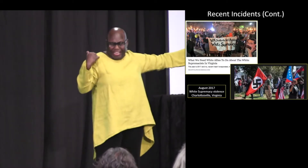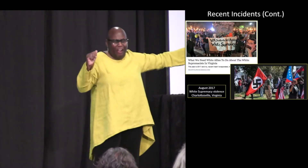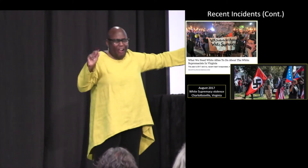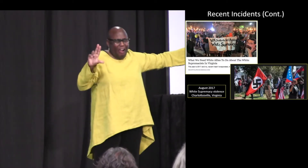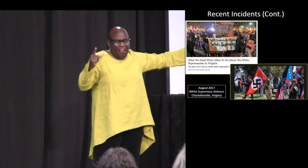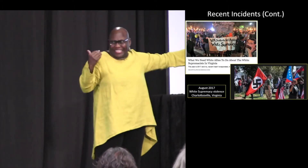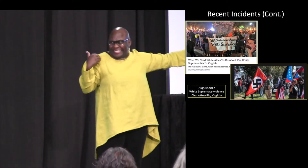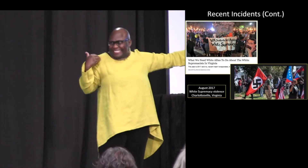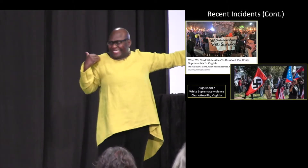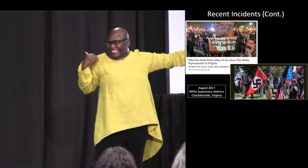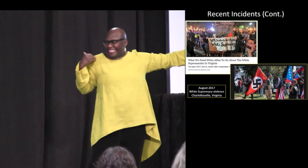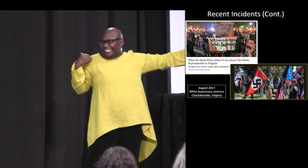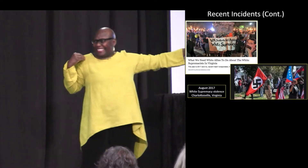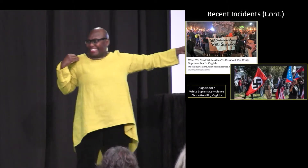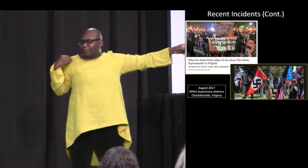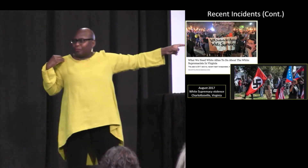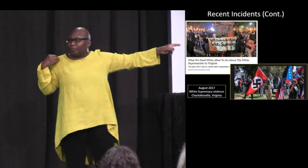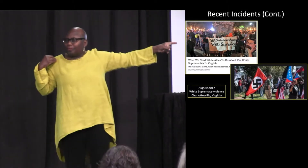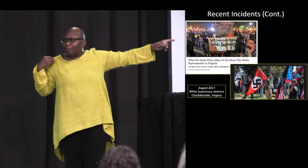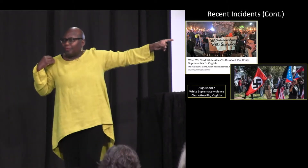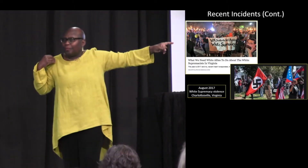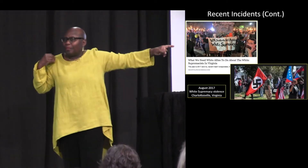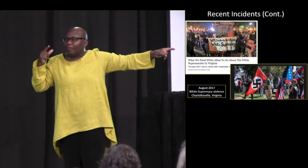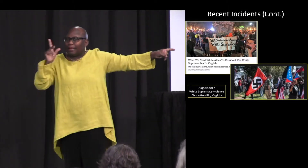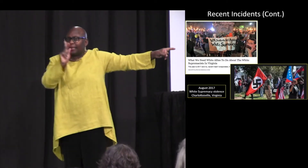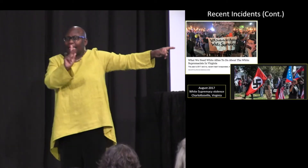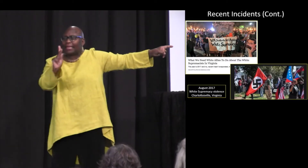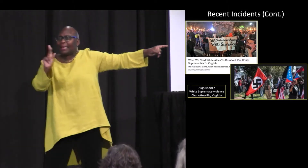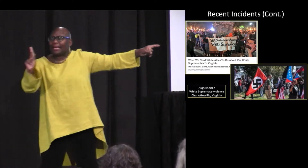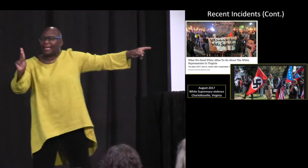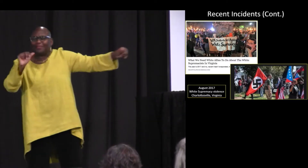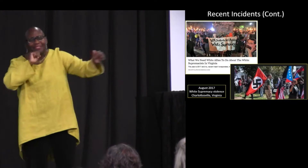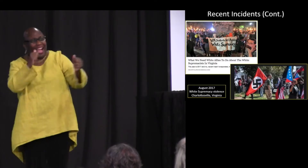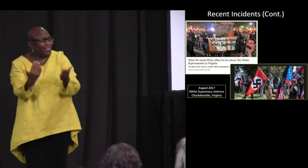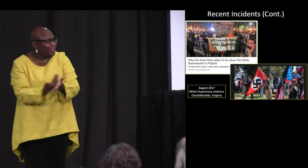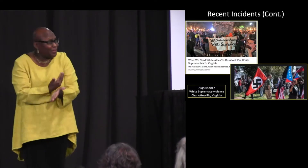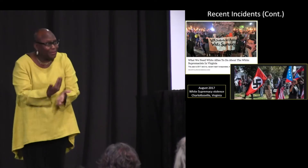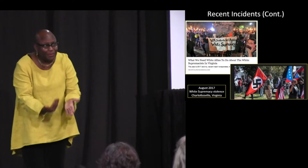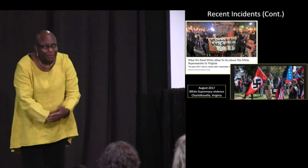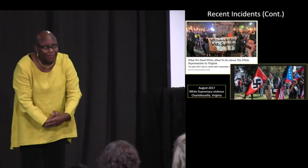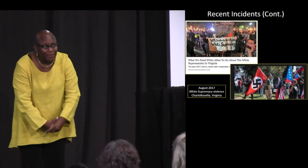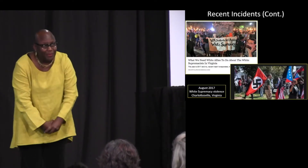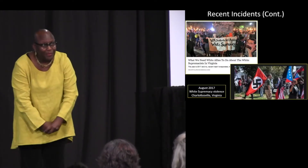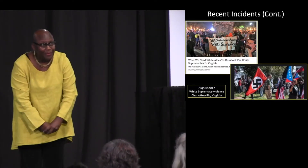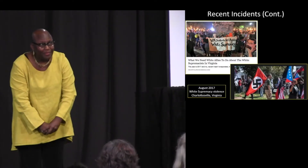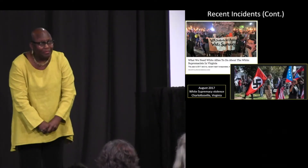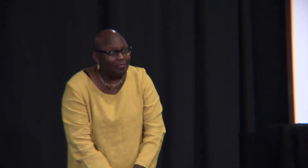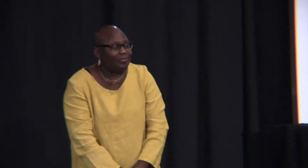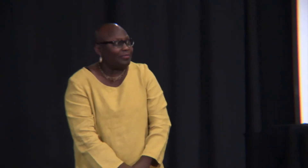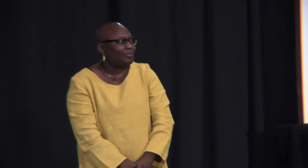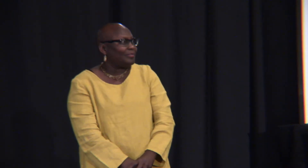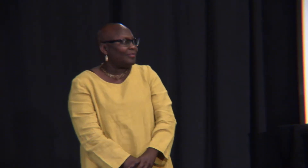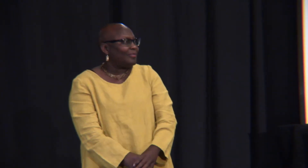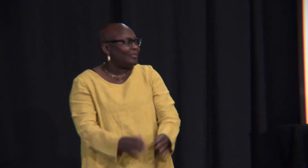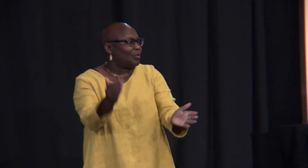Sadly, we now have a newer horror in the murder of children at Sandy Hook.